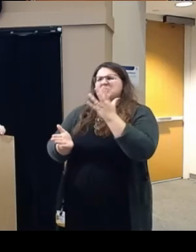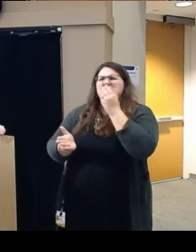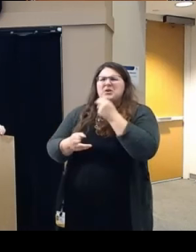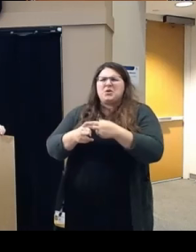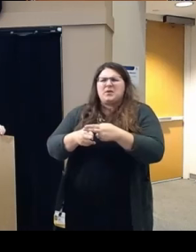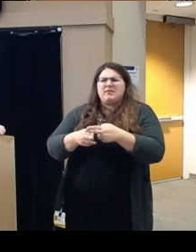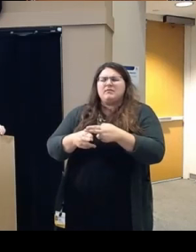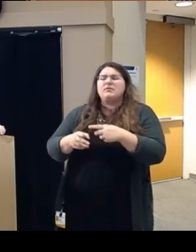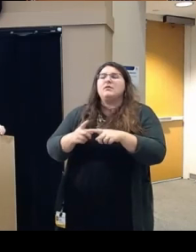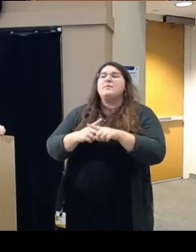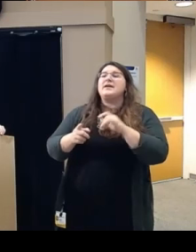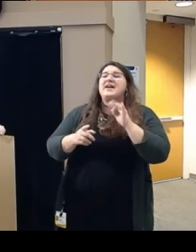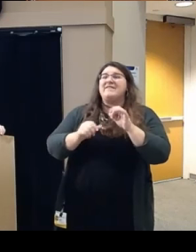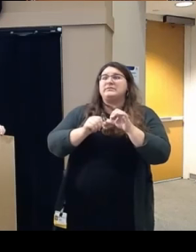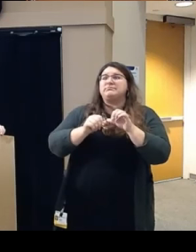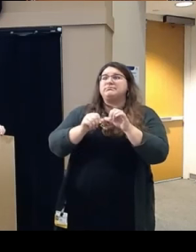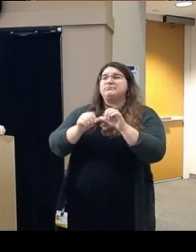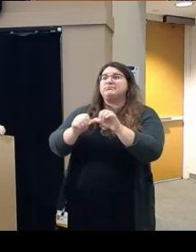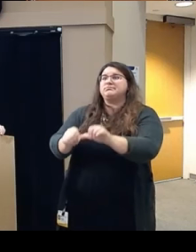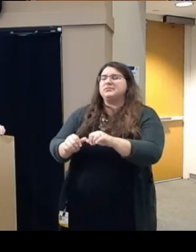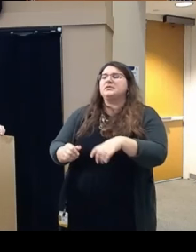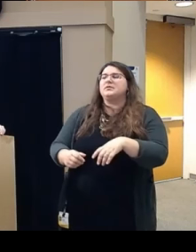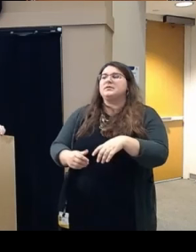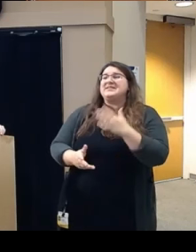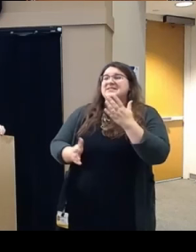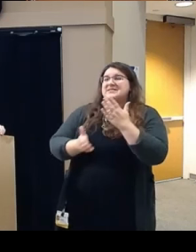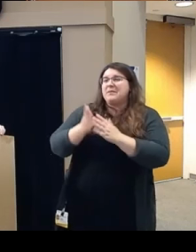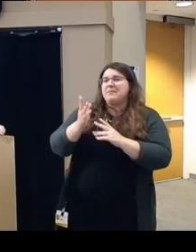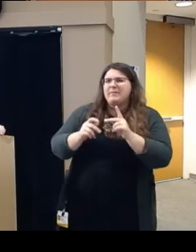keep with their same treatment planning but if we have some who are kind of um having an extended